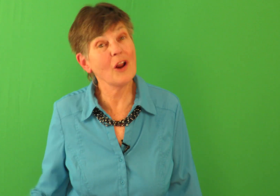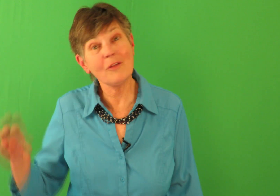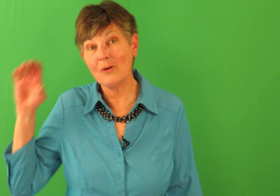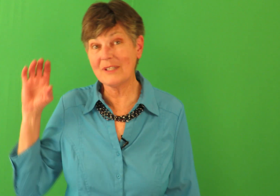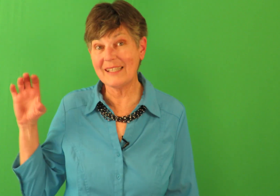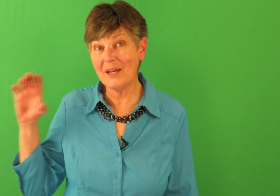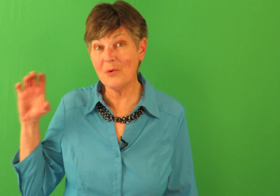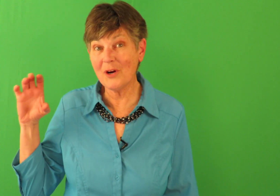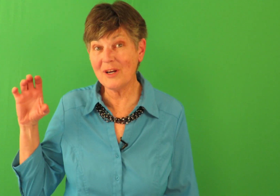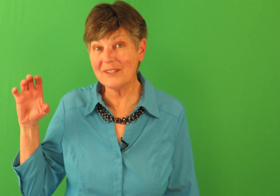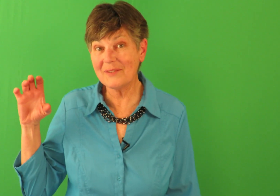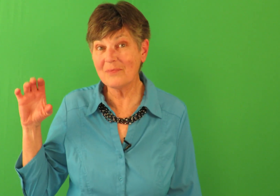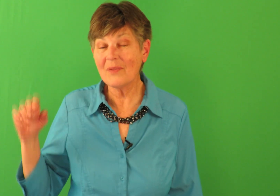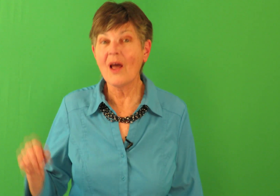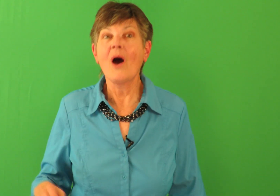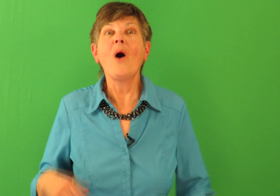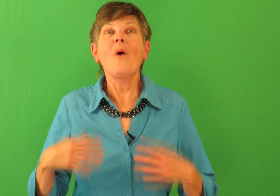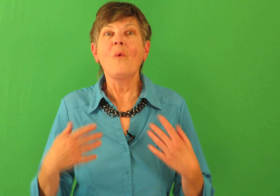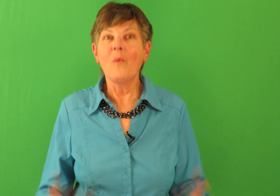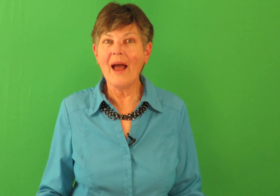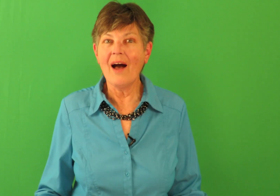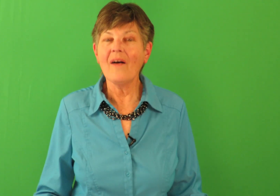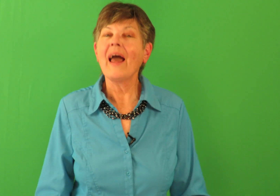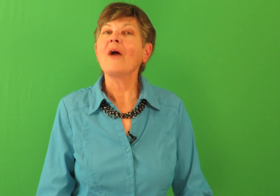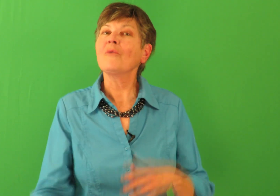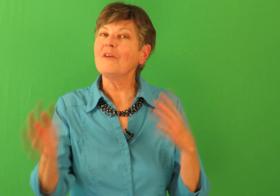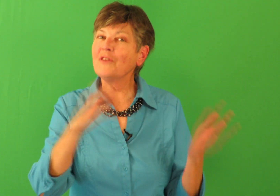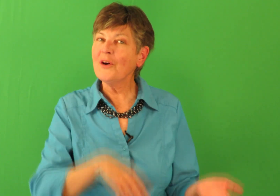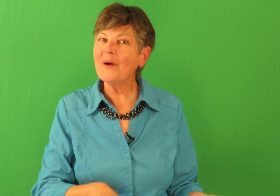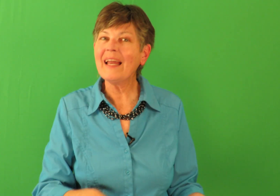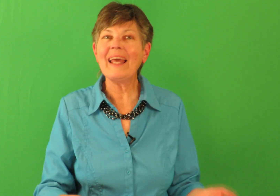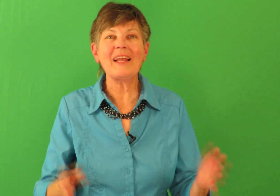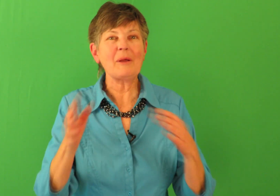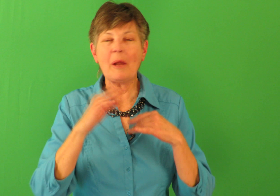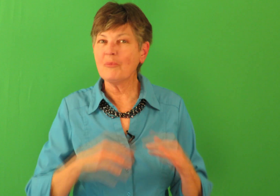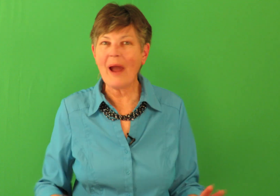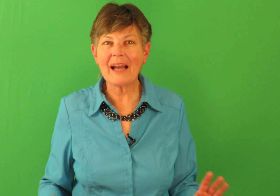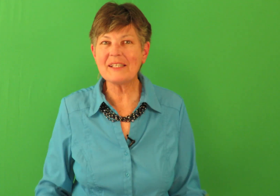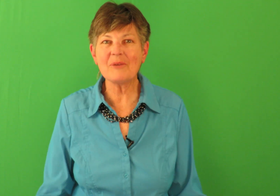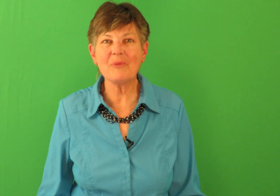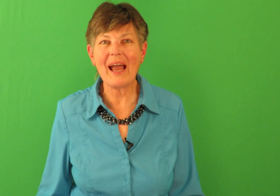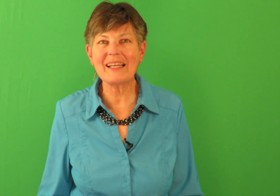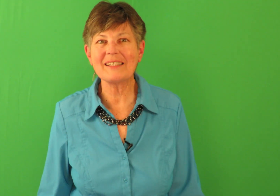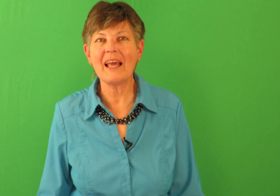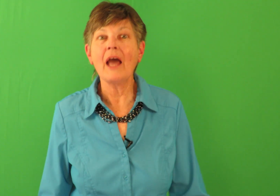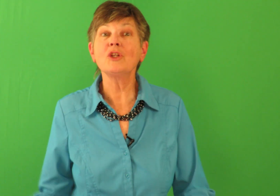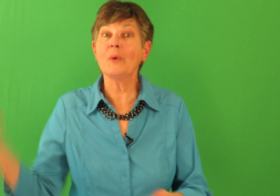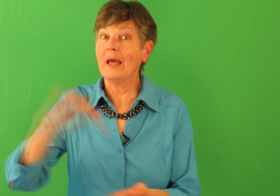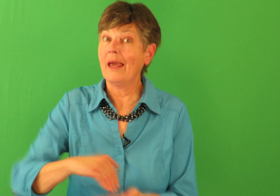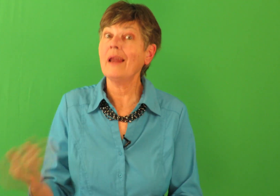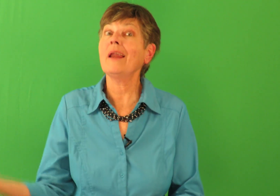all of those C words well review it in practice and practice it do it again and